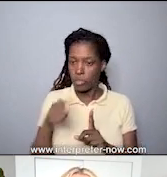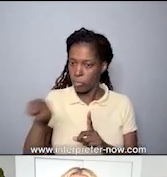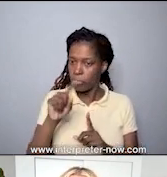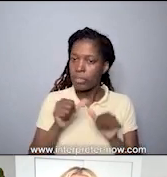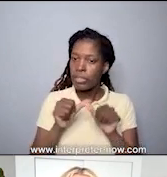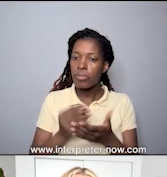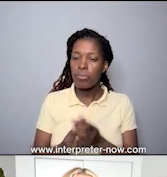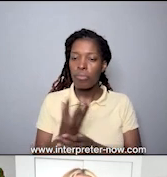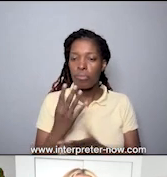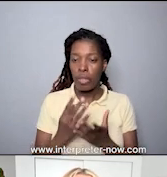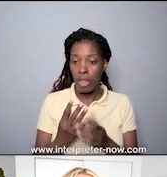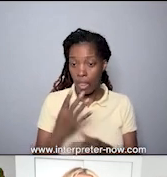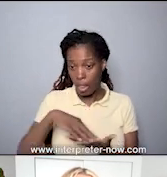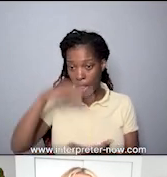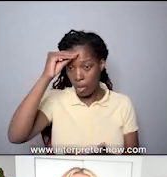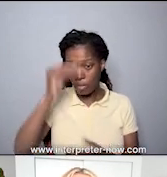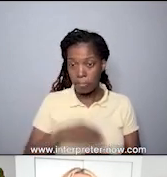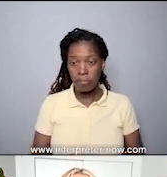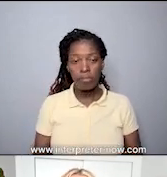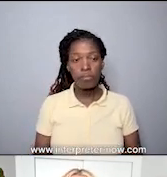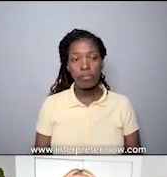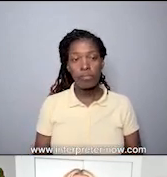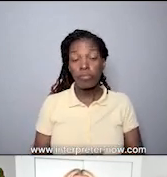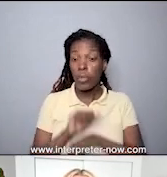Work together. If you can do this across your team, it's so much easier.